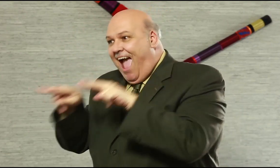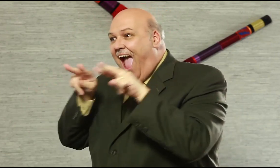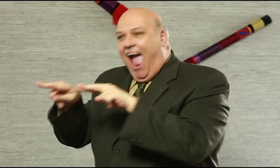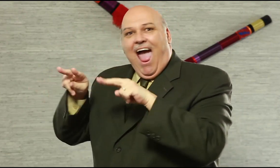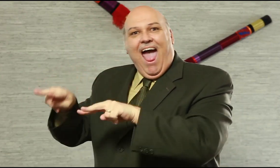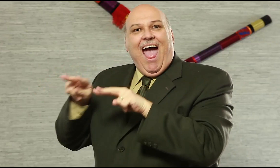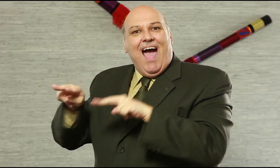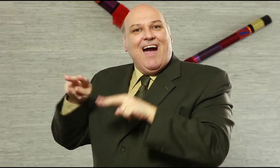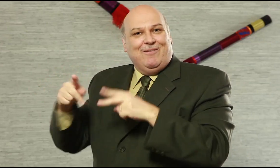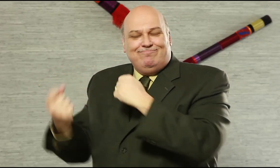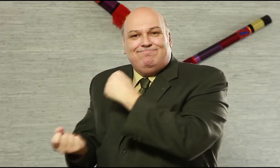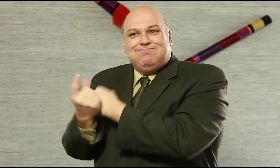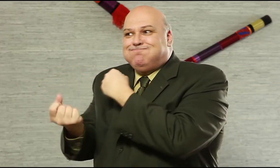Subscribe” on right side of H3world.tv website to